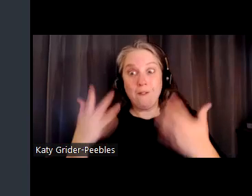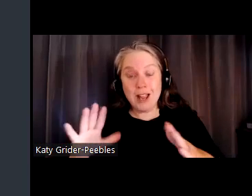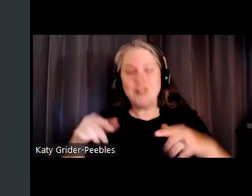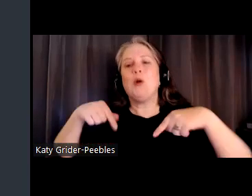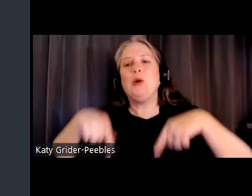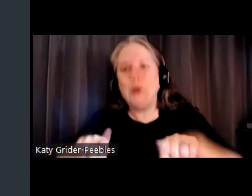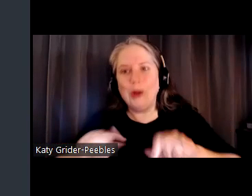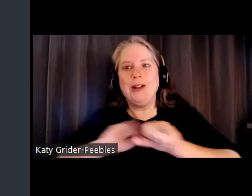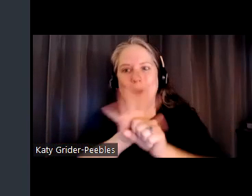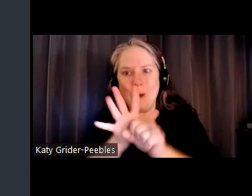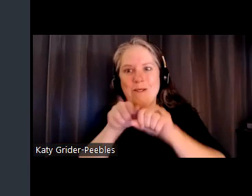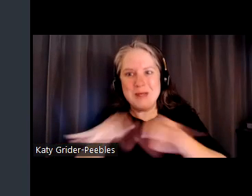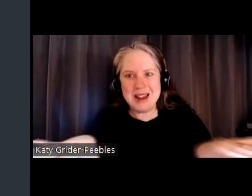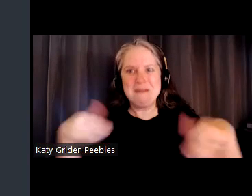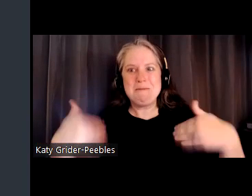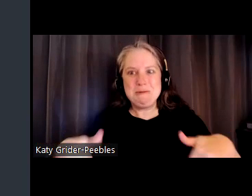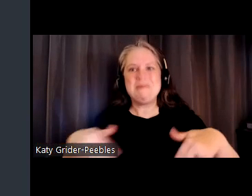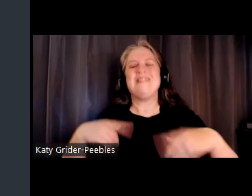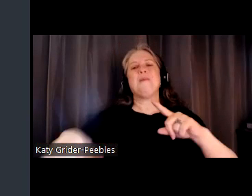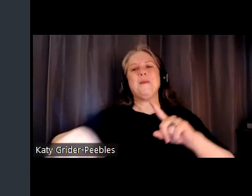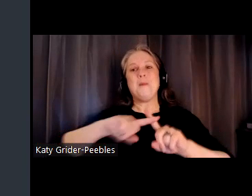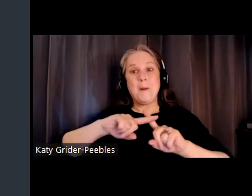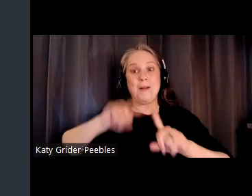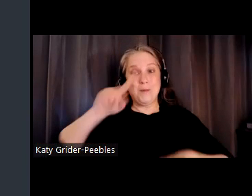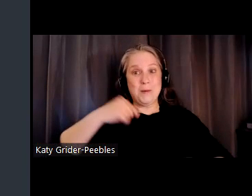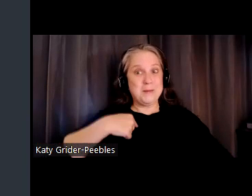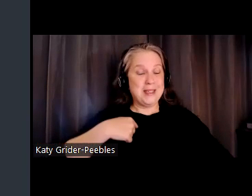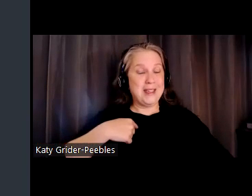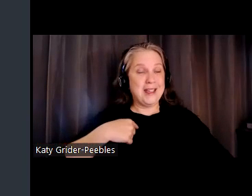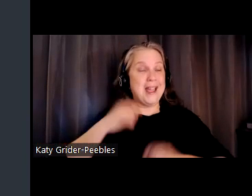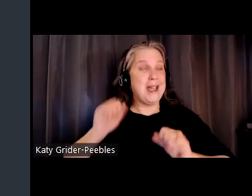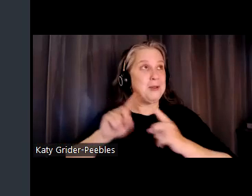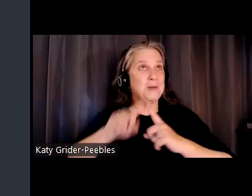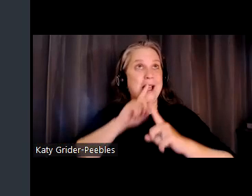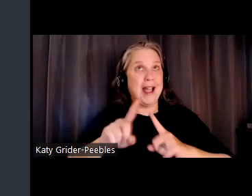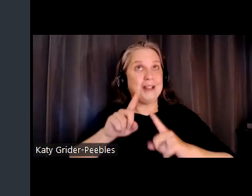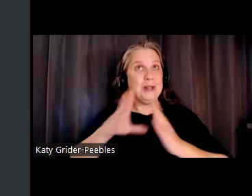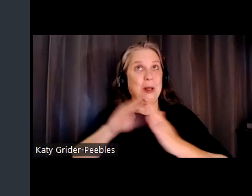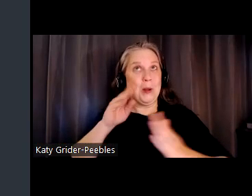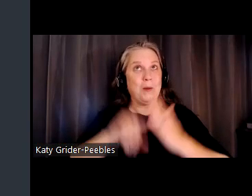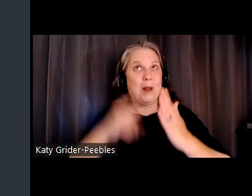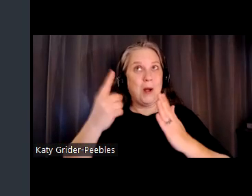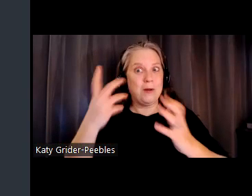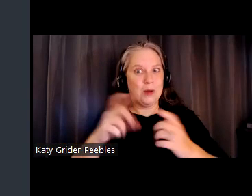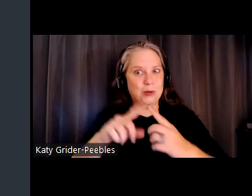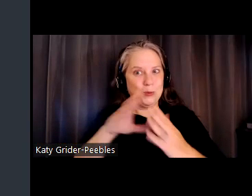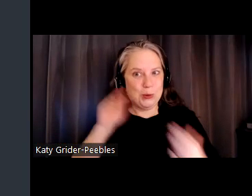Bonus of the pandemic, I got to explore something I always wanted to explore. I am an individual with multiple